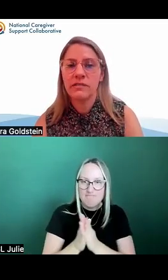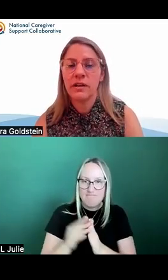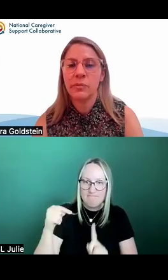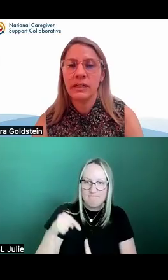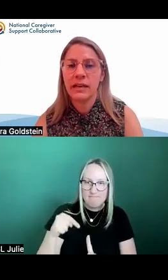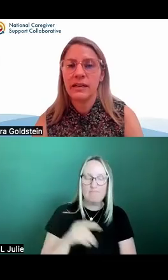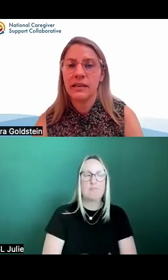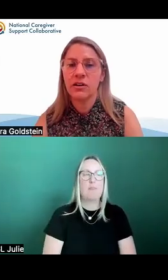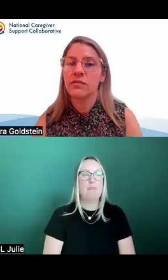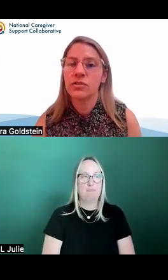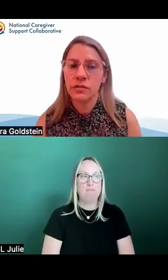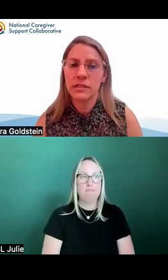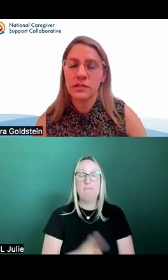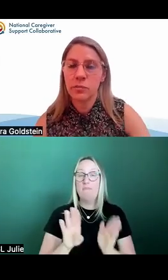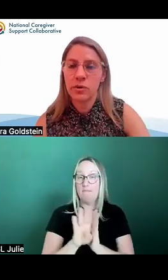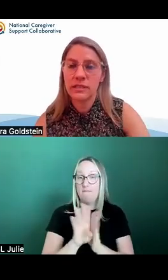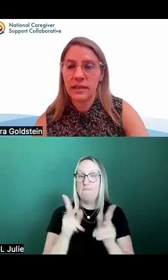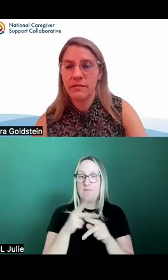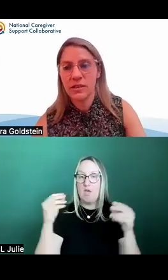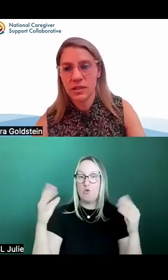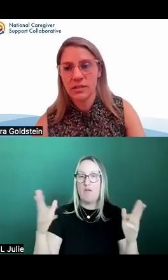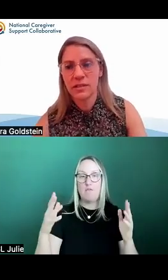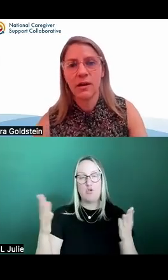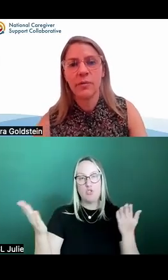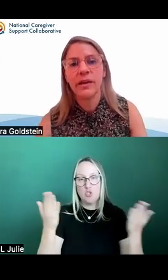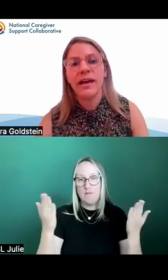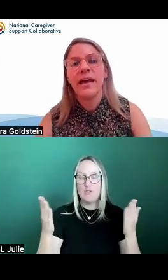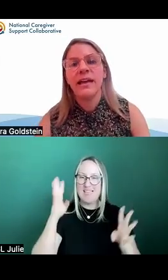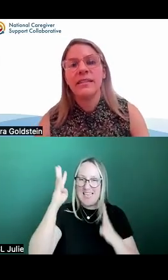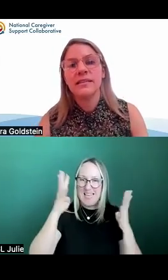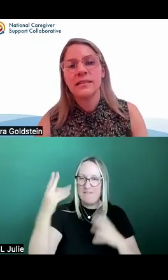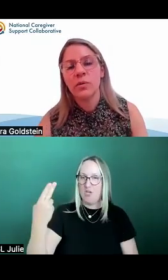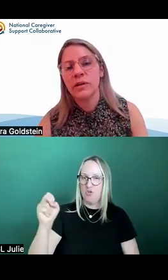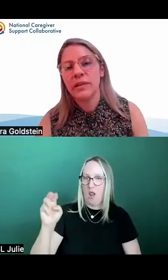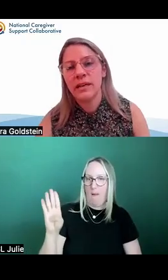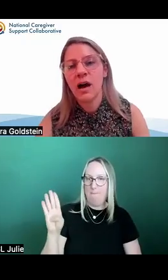developing a Caregiver Services and Supports Innovations Hub. And this is going to be an